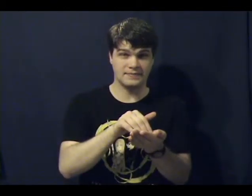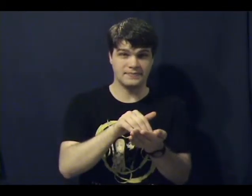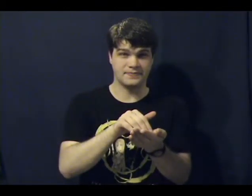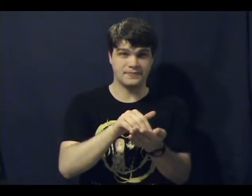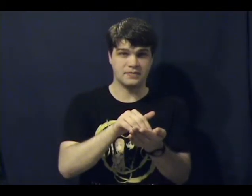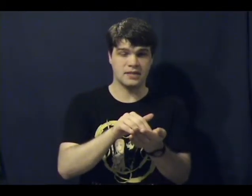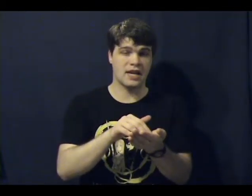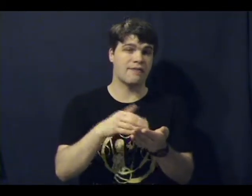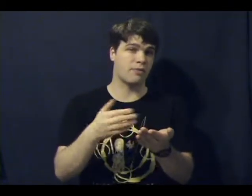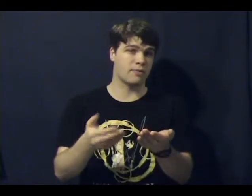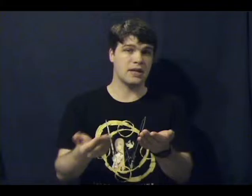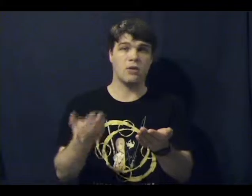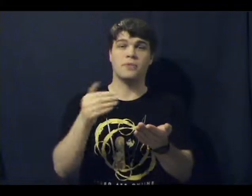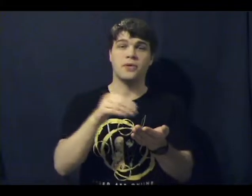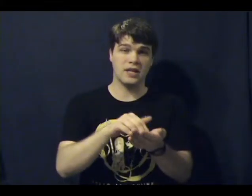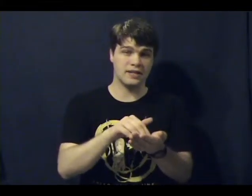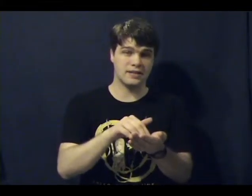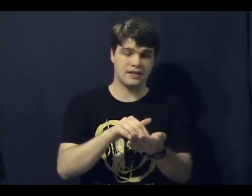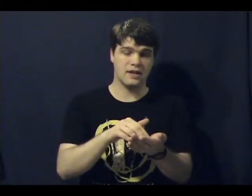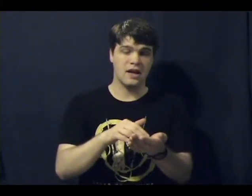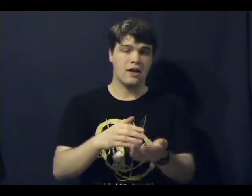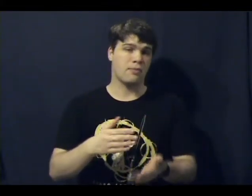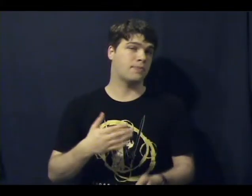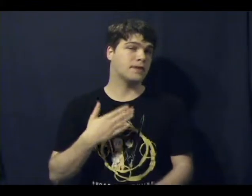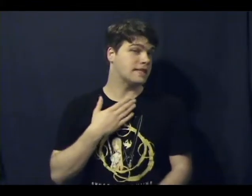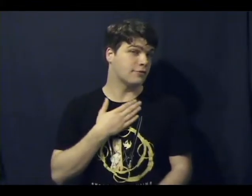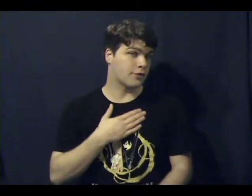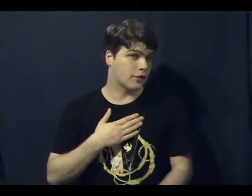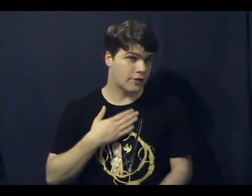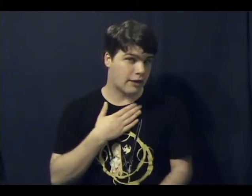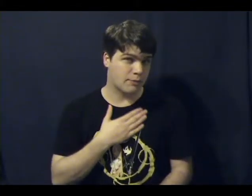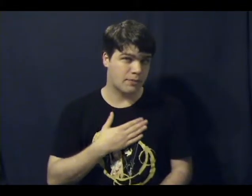to have them repeat. Or please, put please in front of it that would be